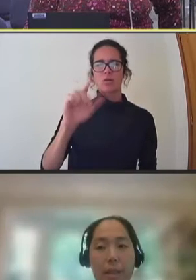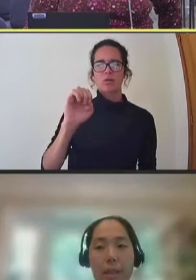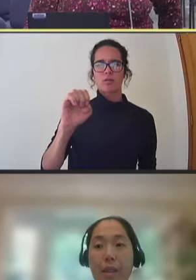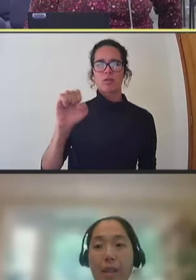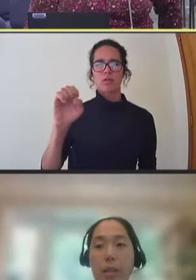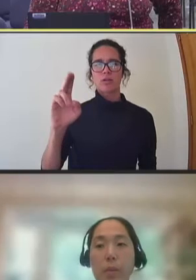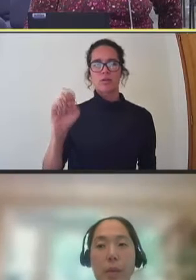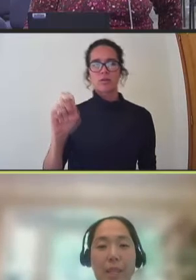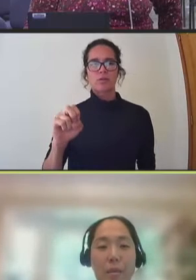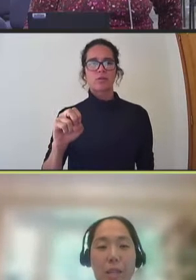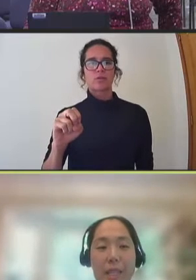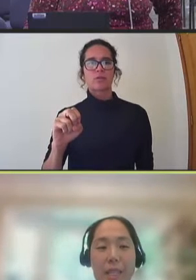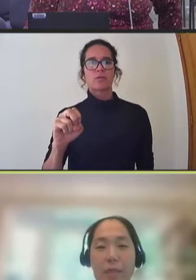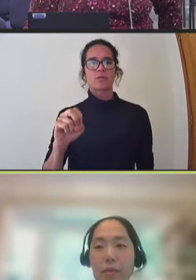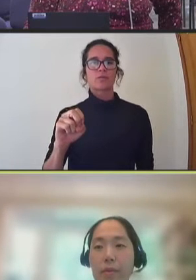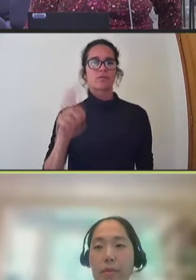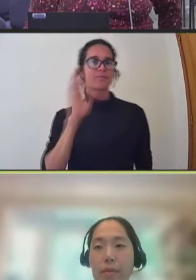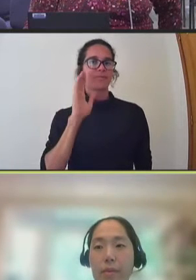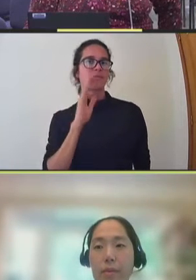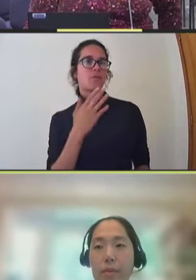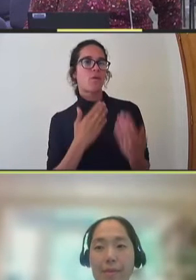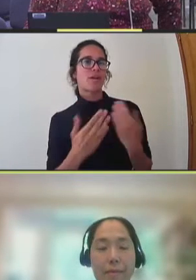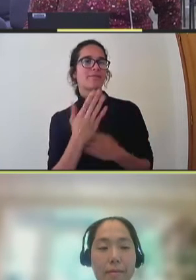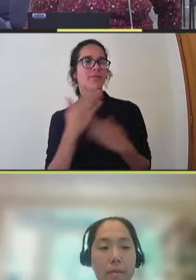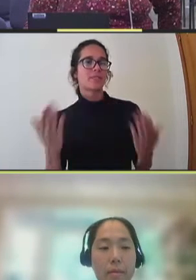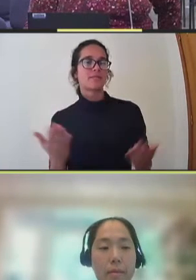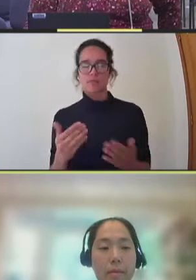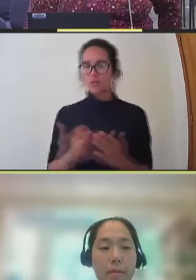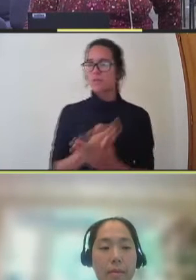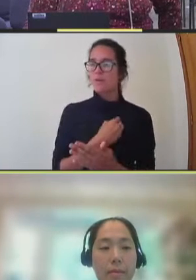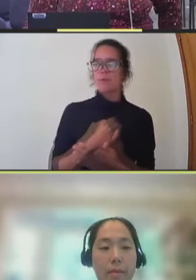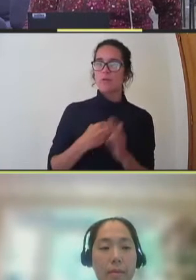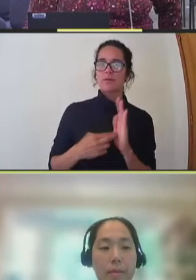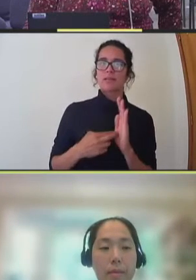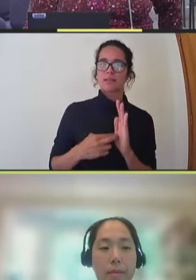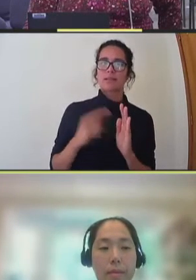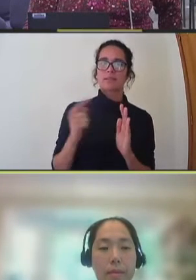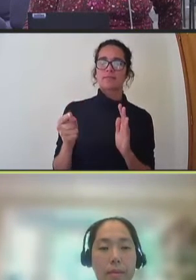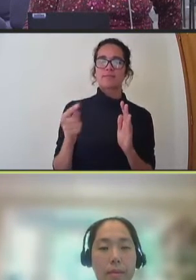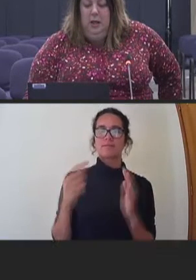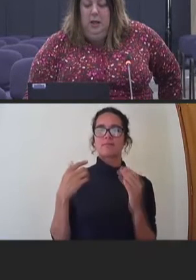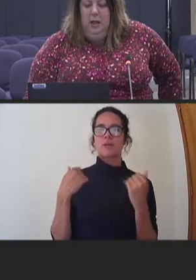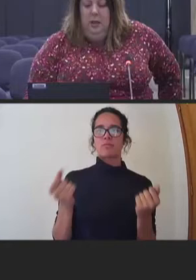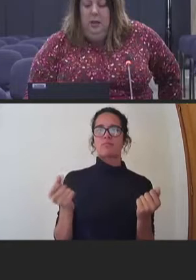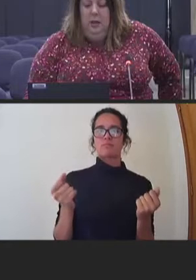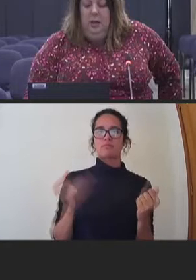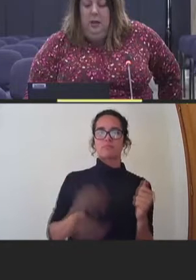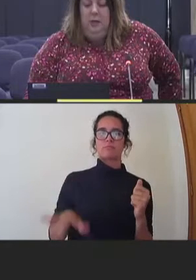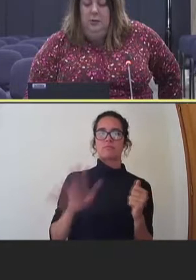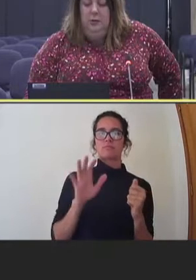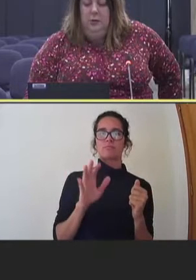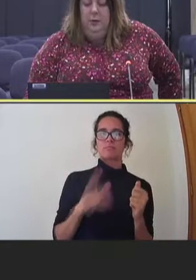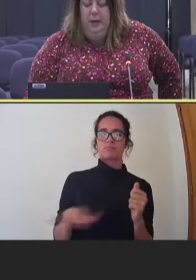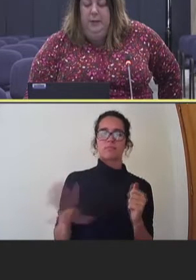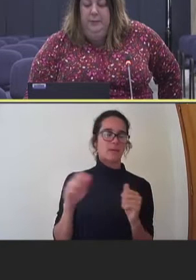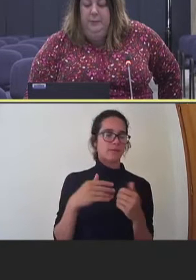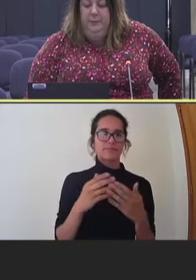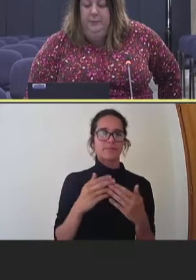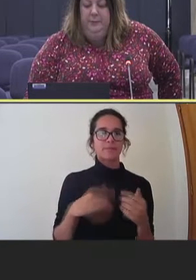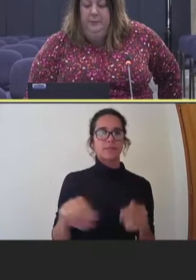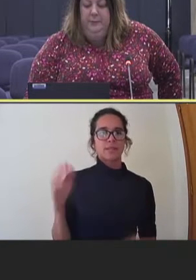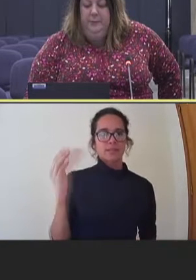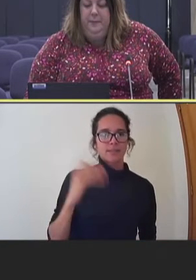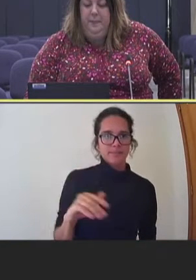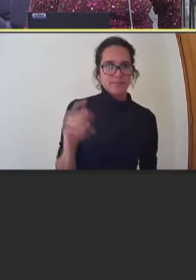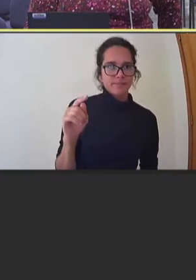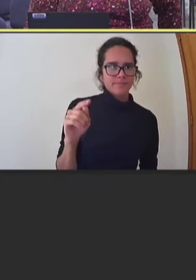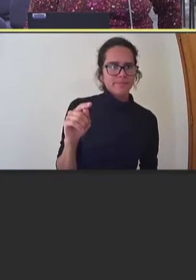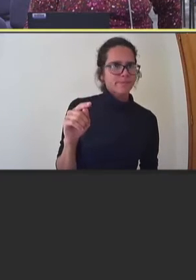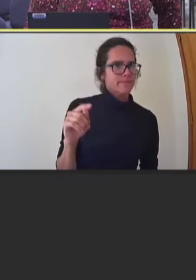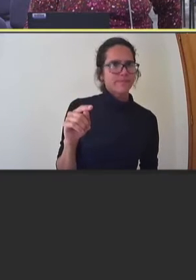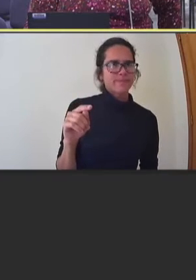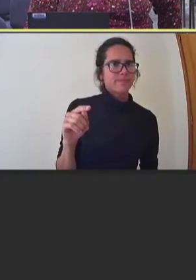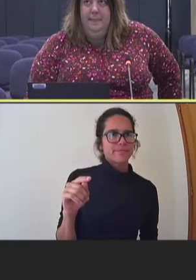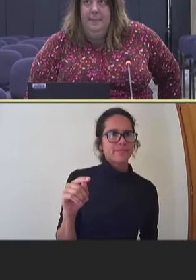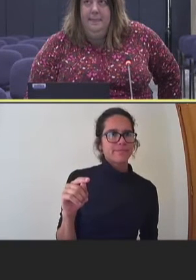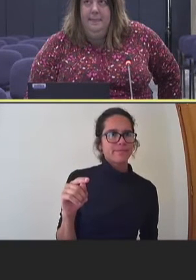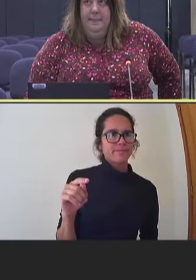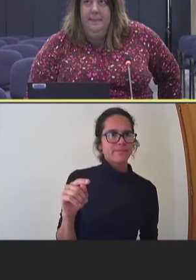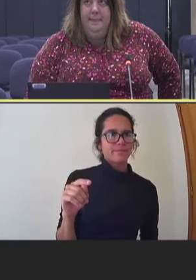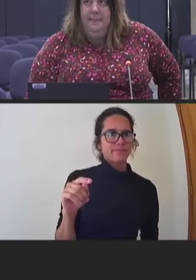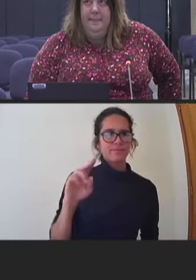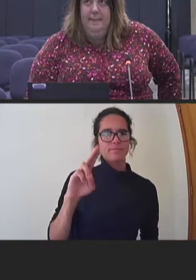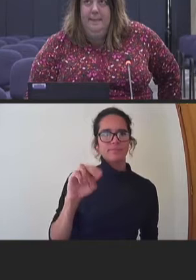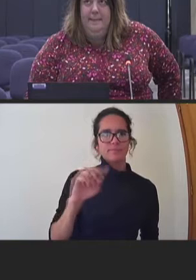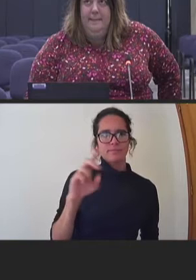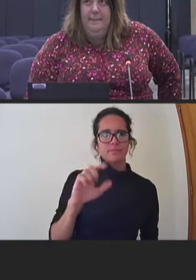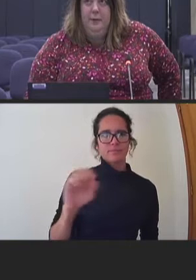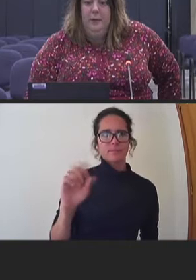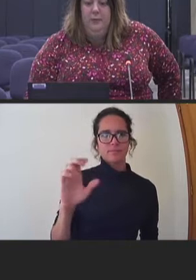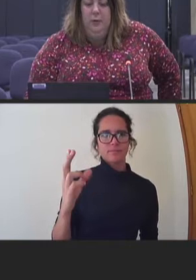Nicole Hsu: Good morning. Present.